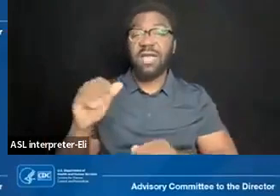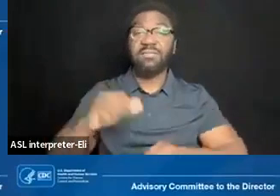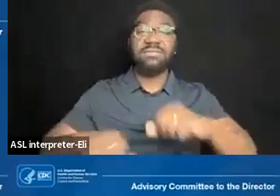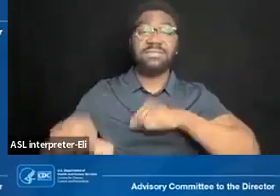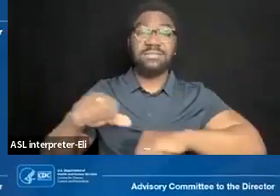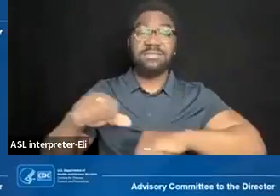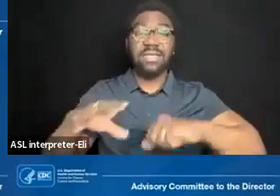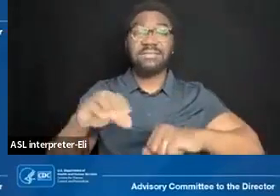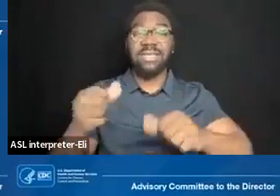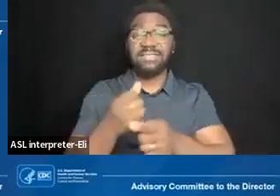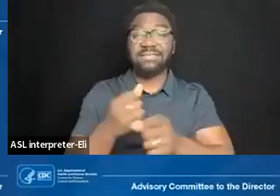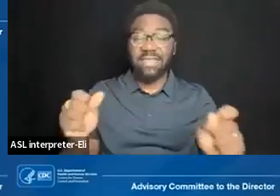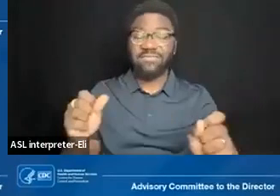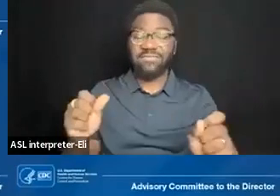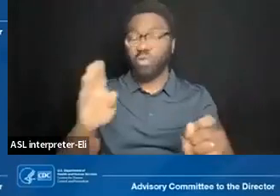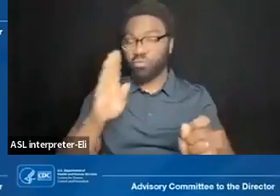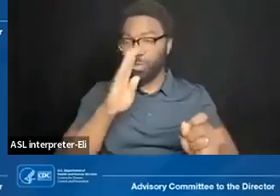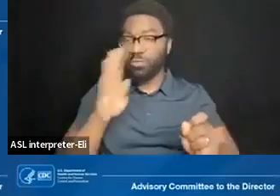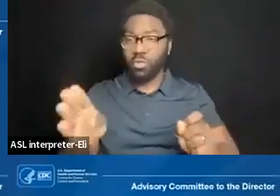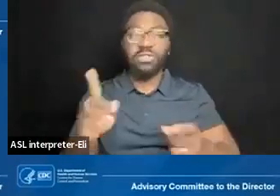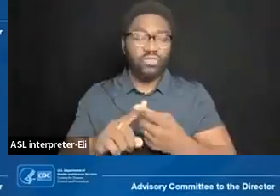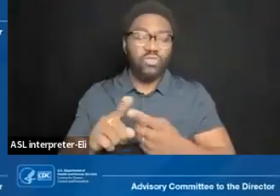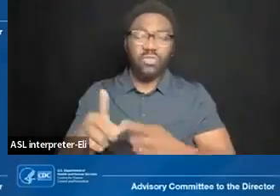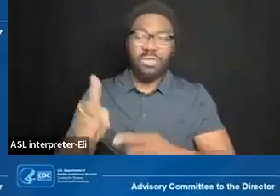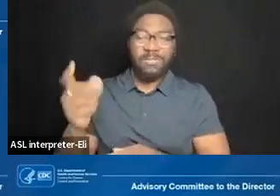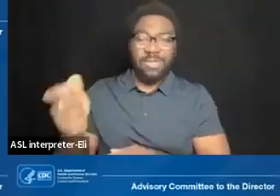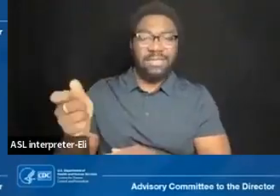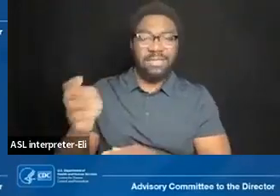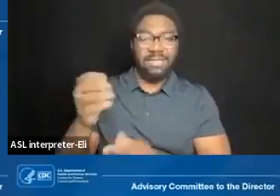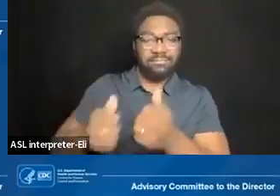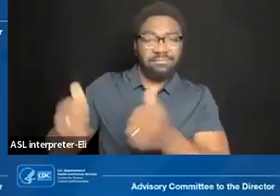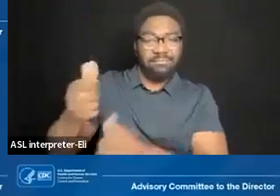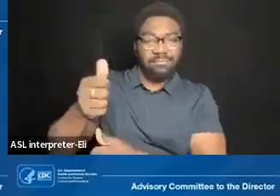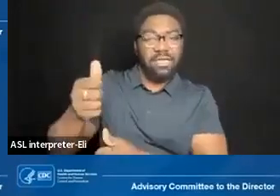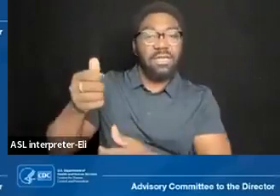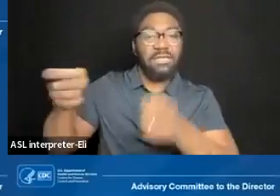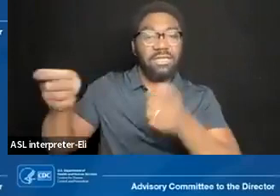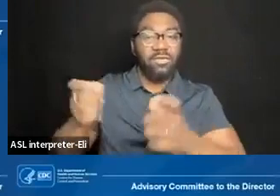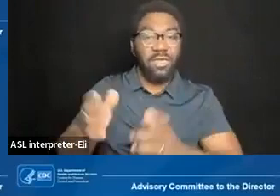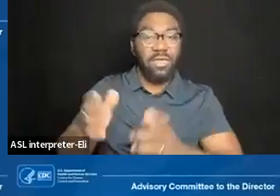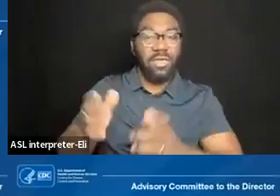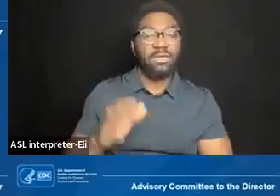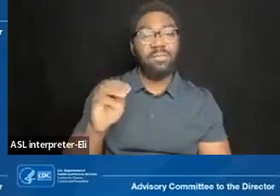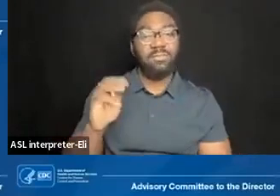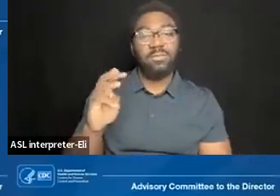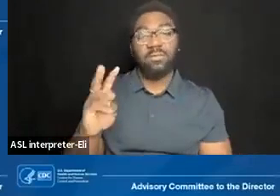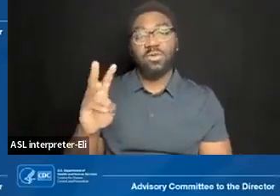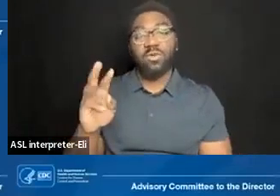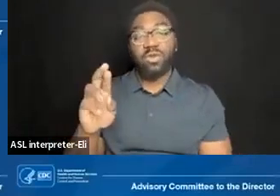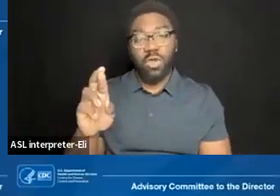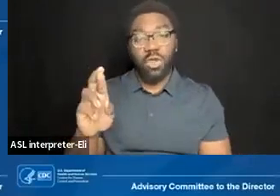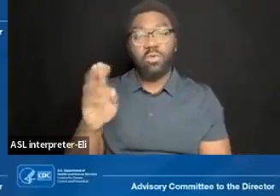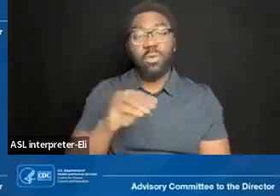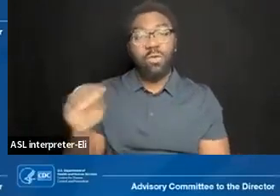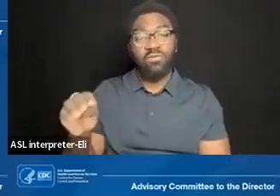into the immediate office of the director. The MMWR and the community guide will move into the office of science.